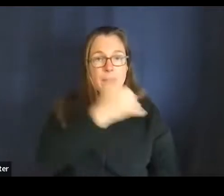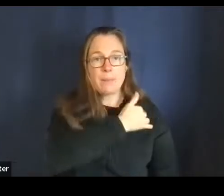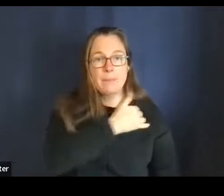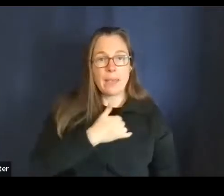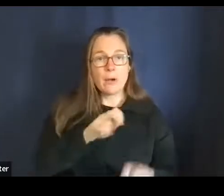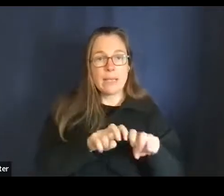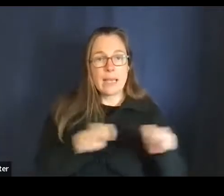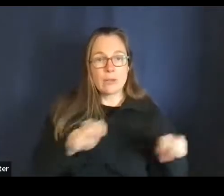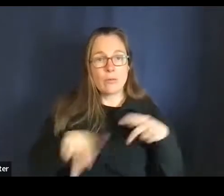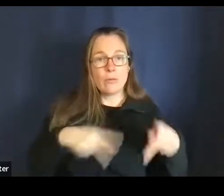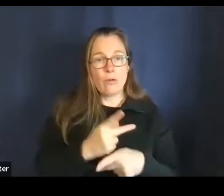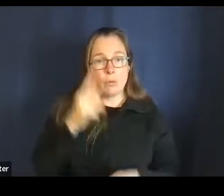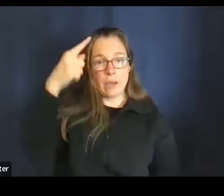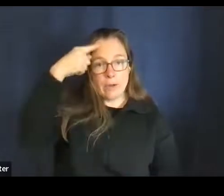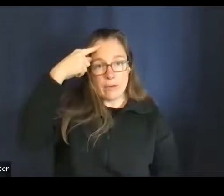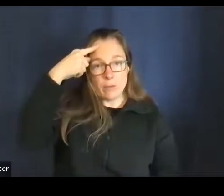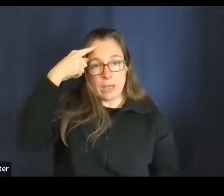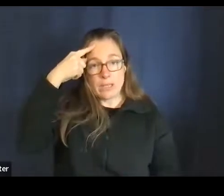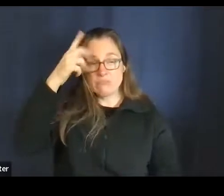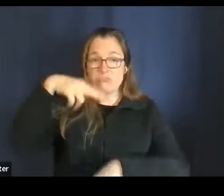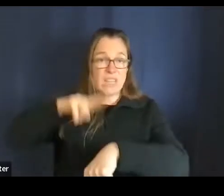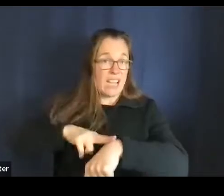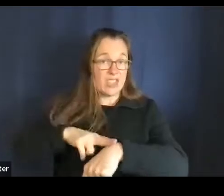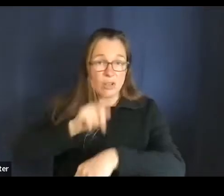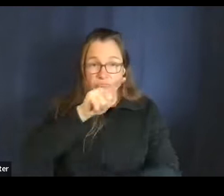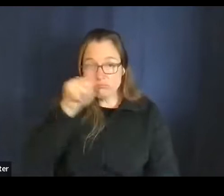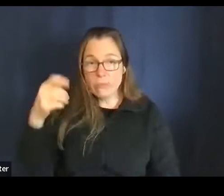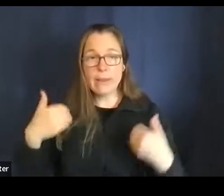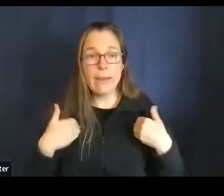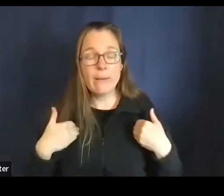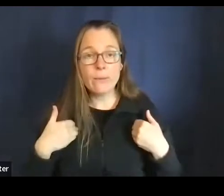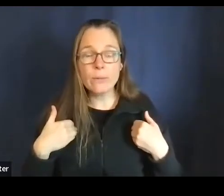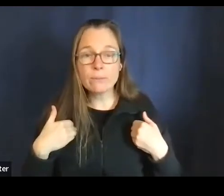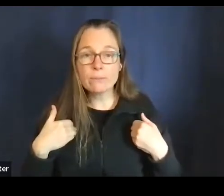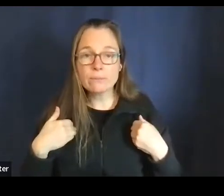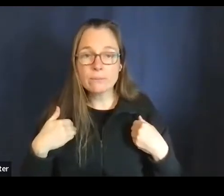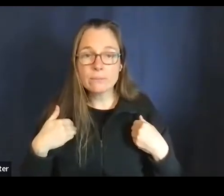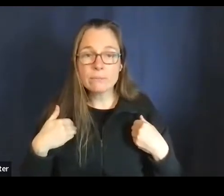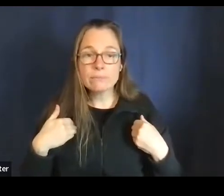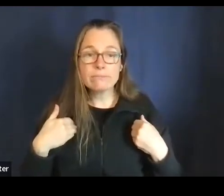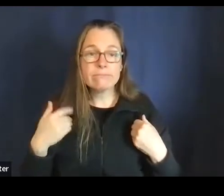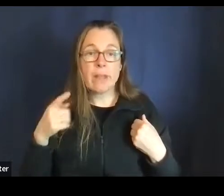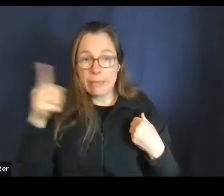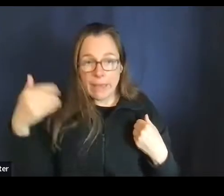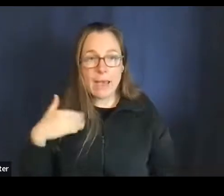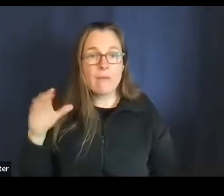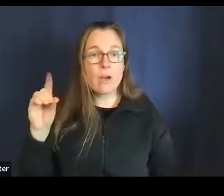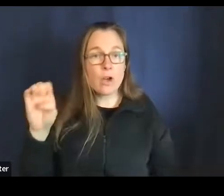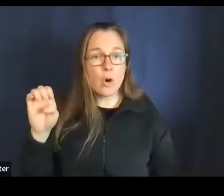forms of government. There are national organizations. There's model code out there for us to draw from.